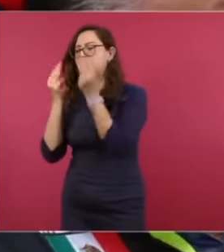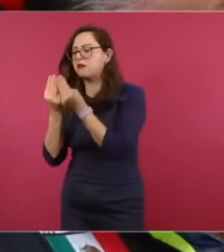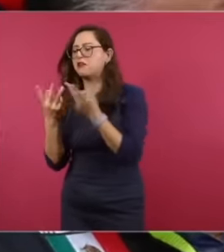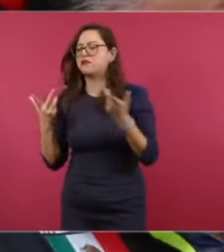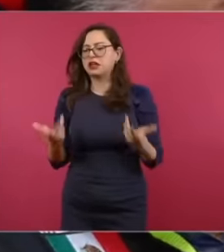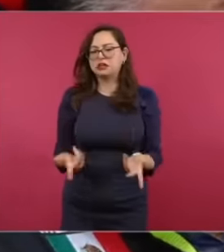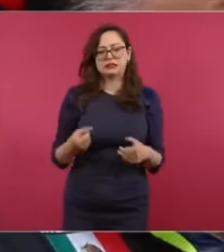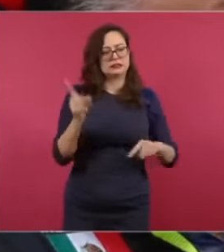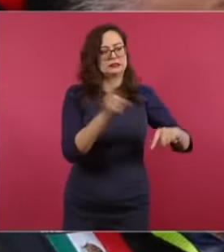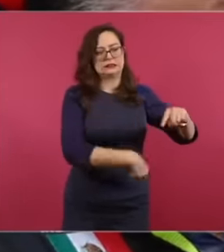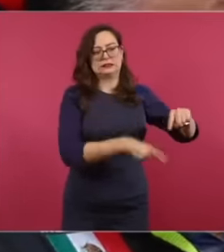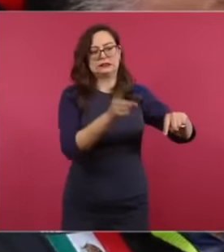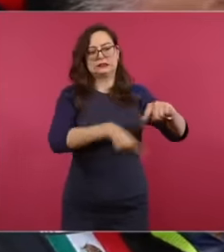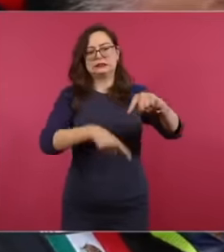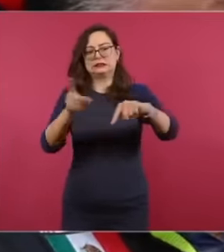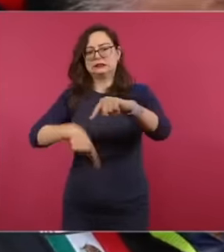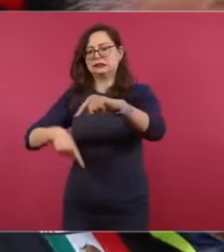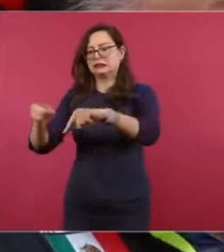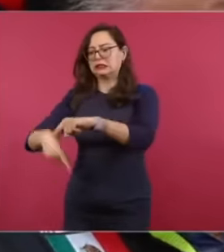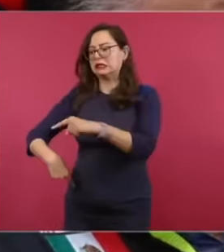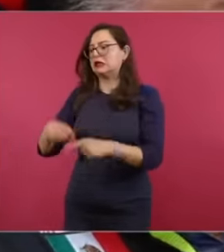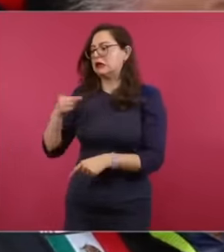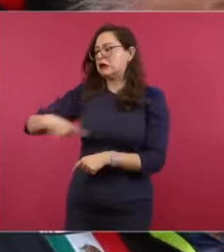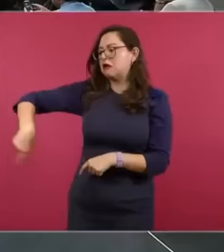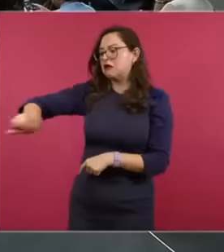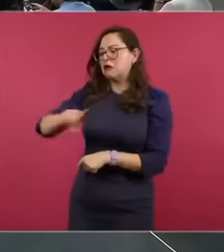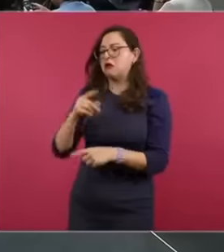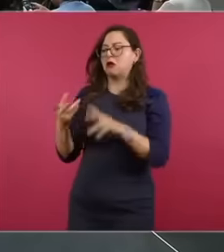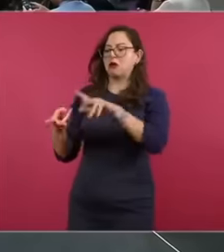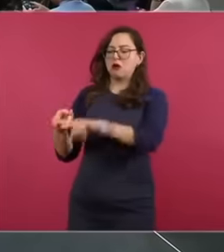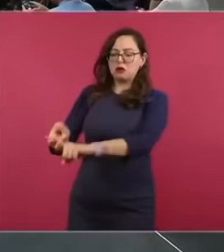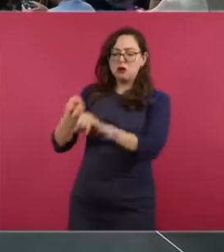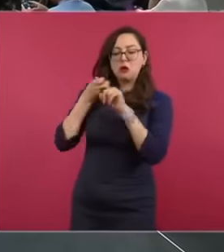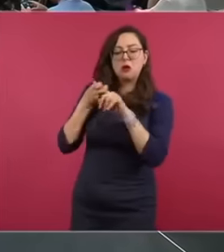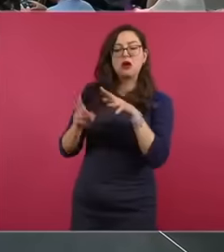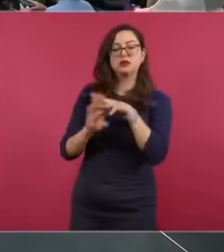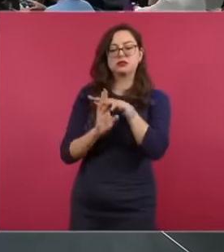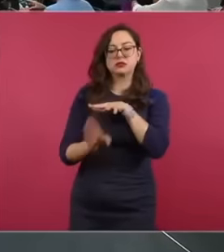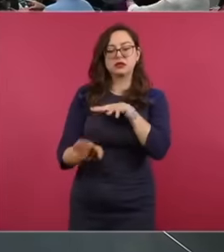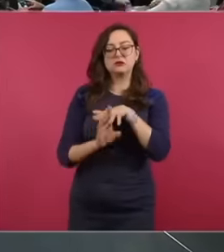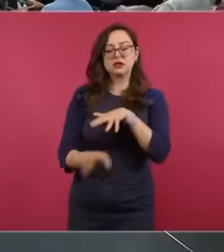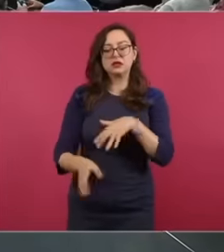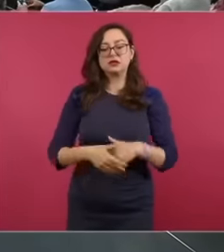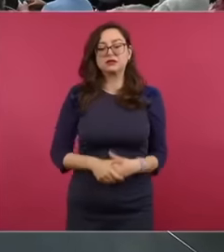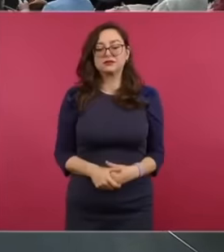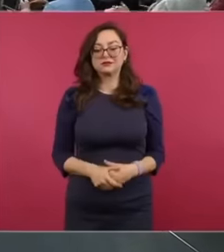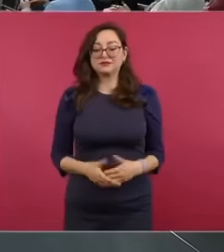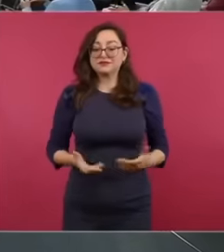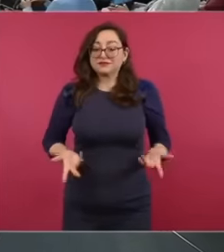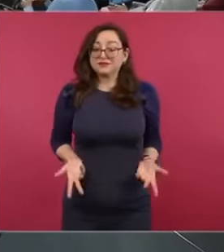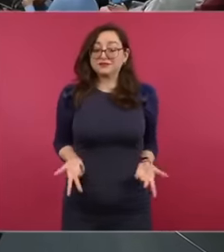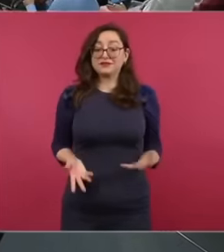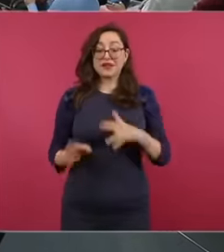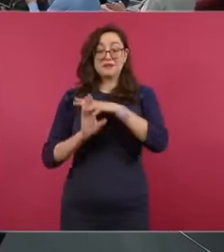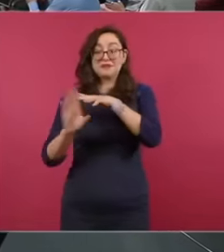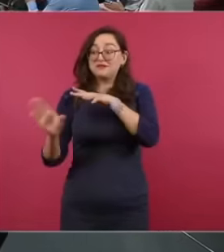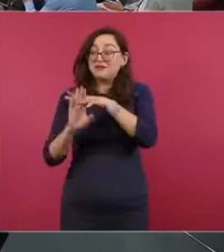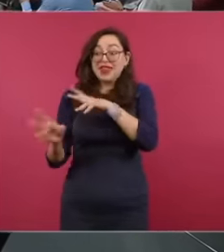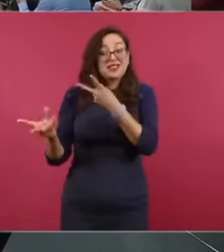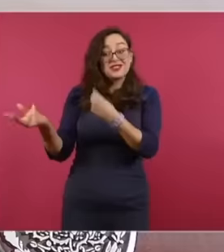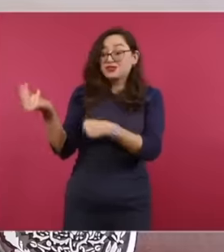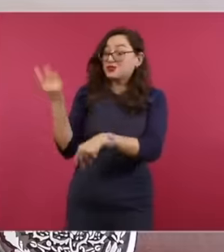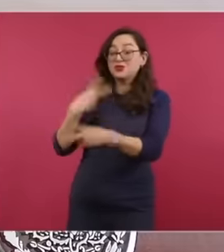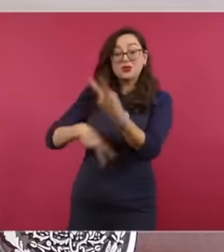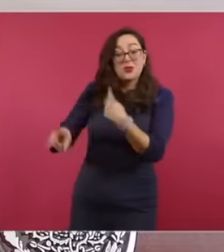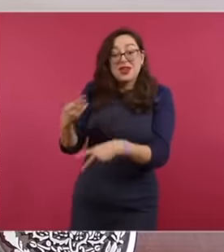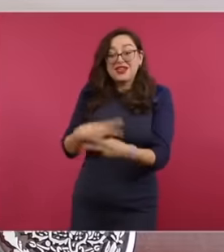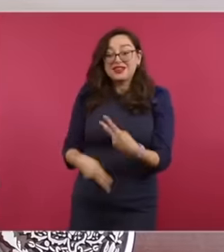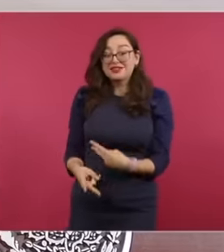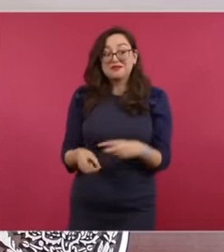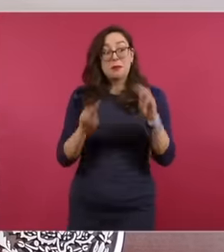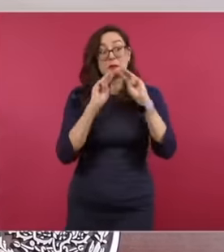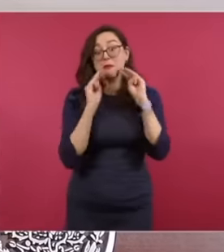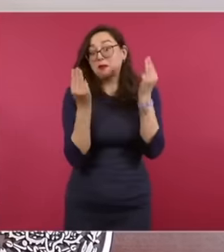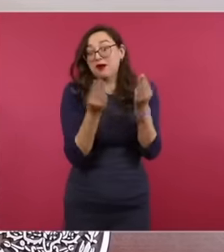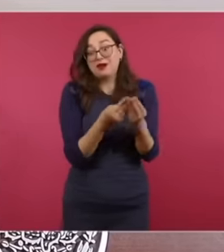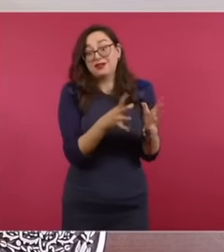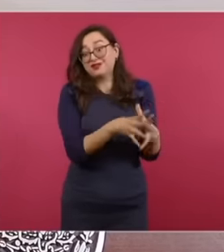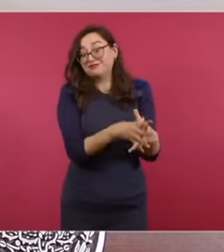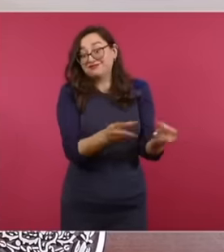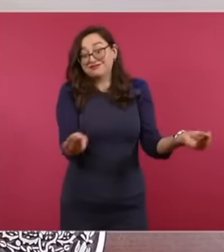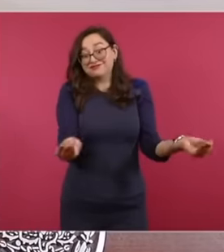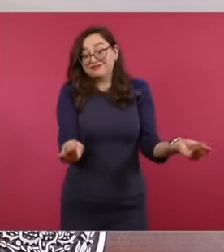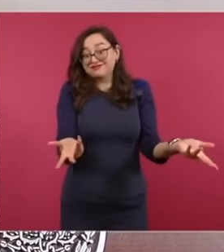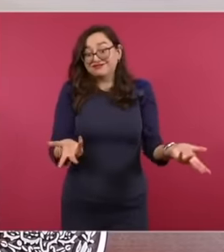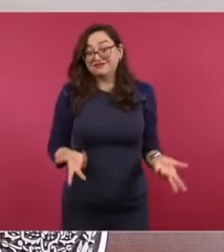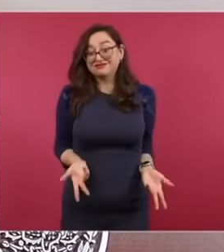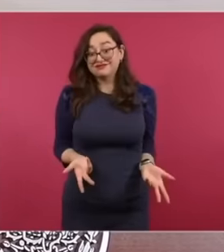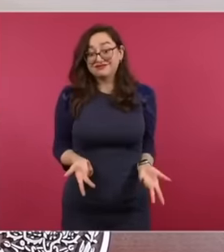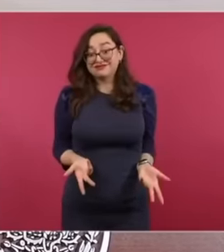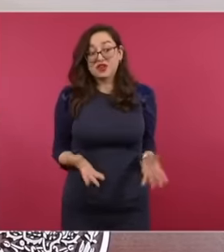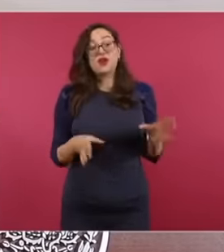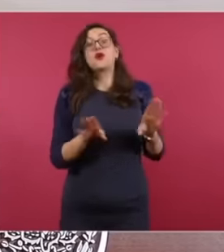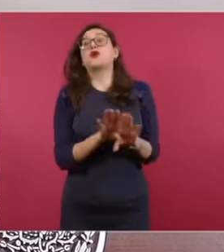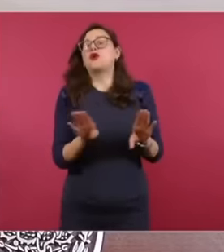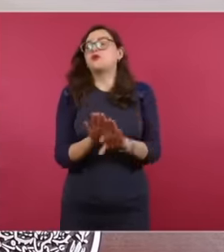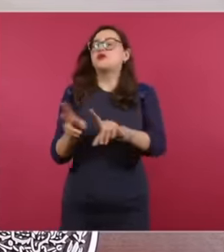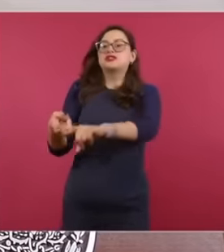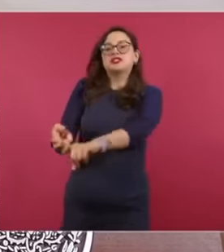and make loot out of migrants Well if there are no migrants this one would no longer be able to eh the